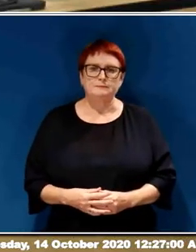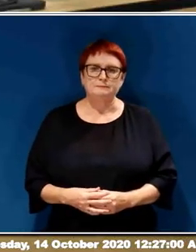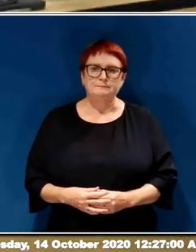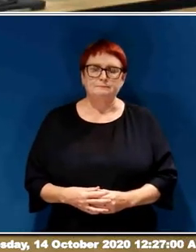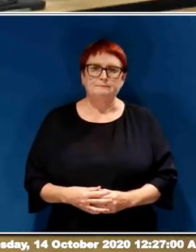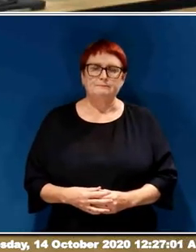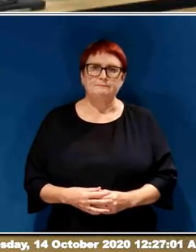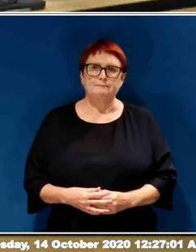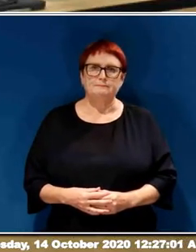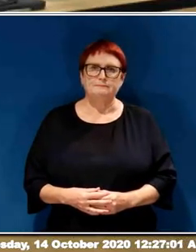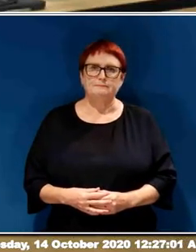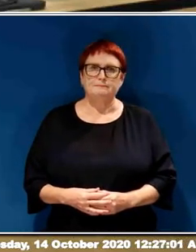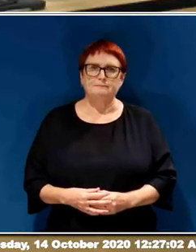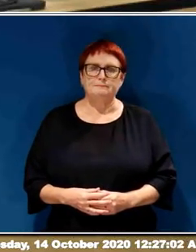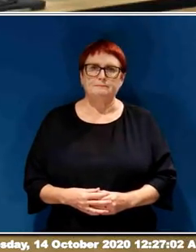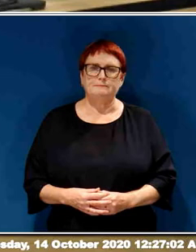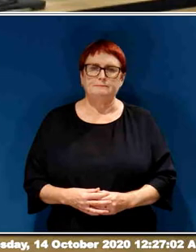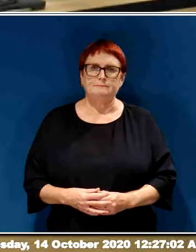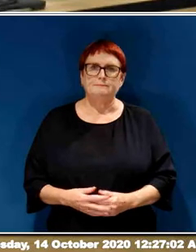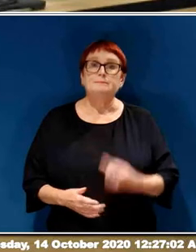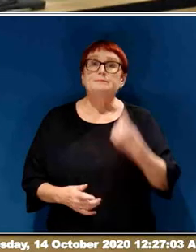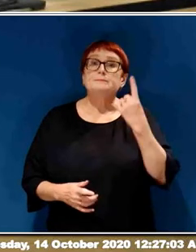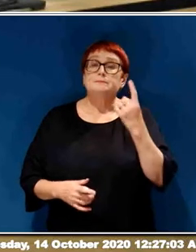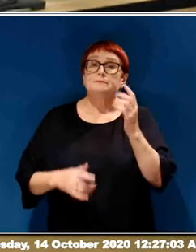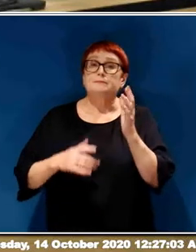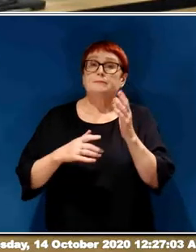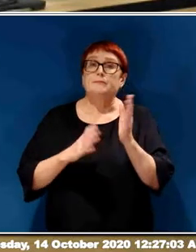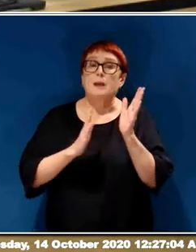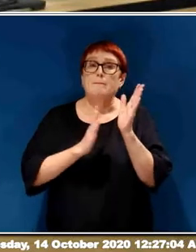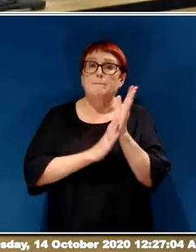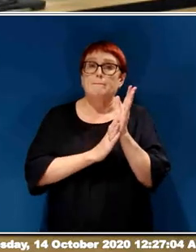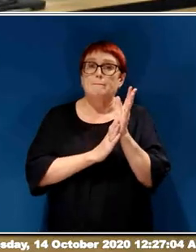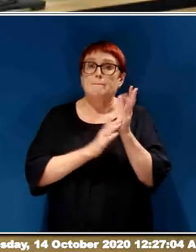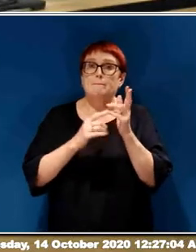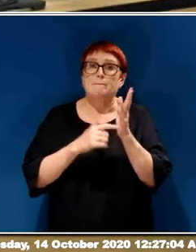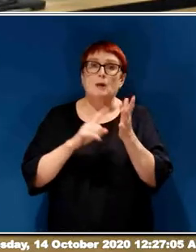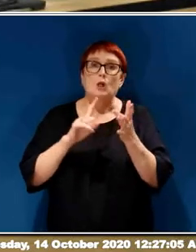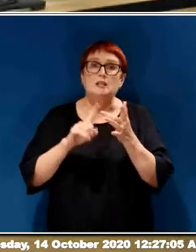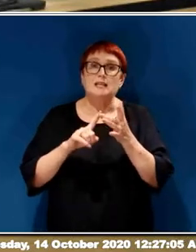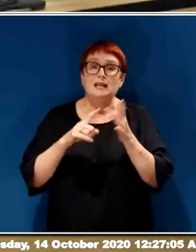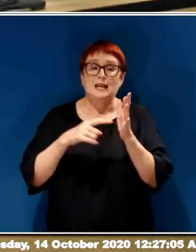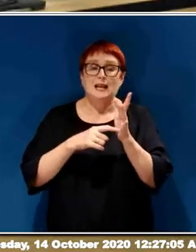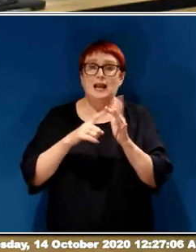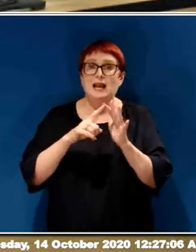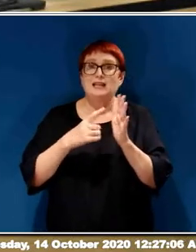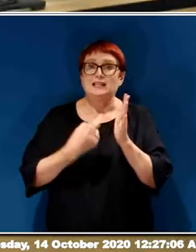system of supports, MTSS.